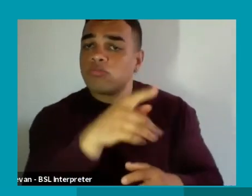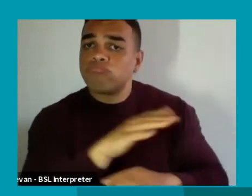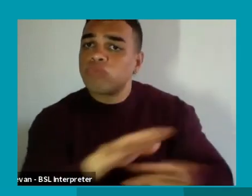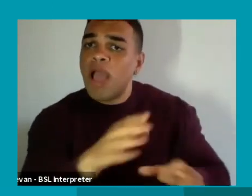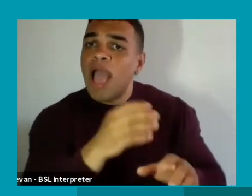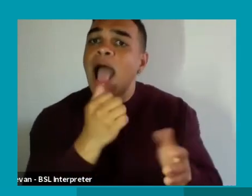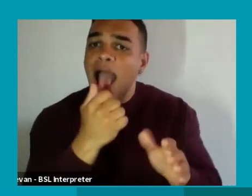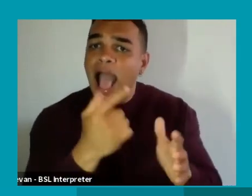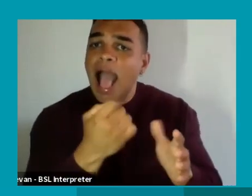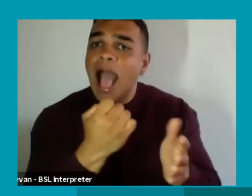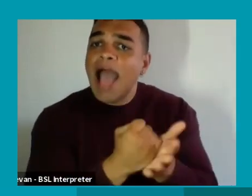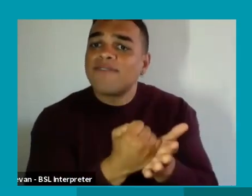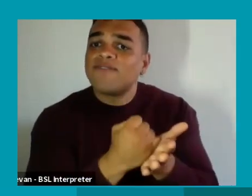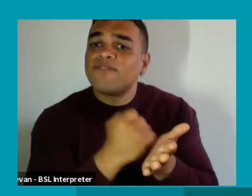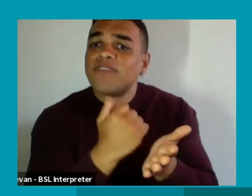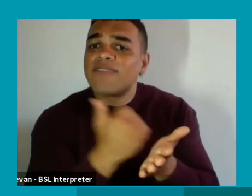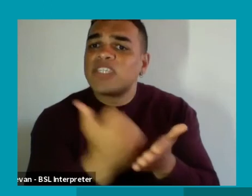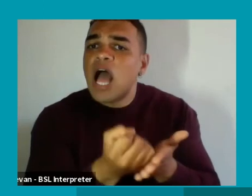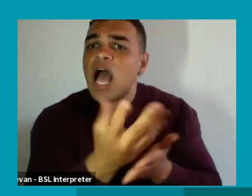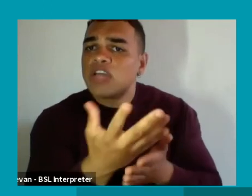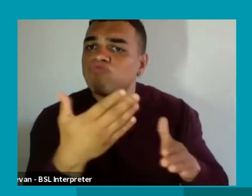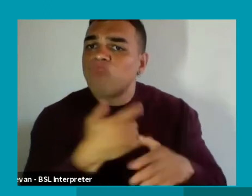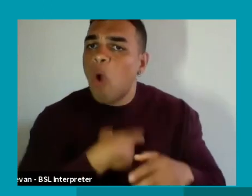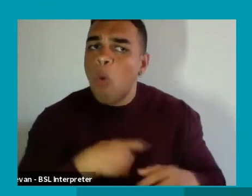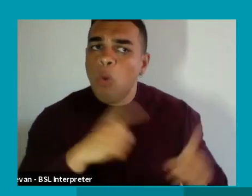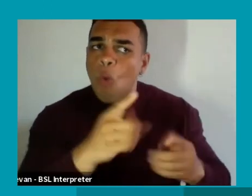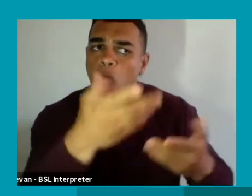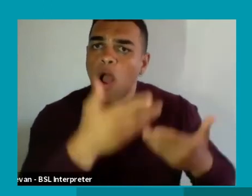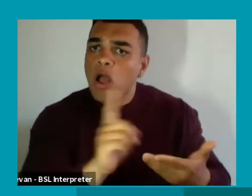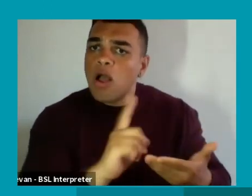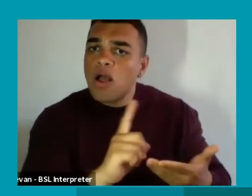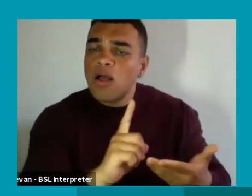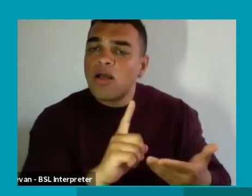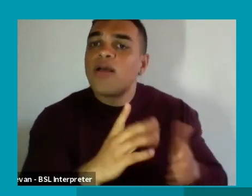It’s phrased slightly differently? An example is NHS Digital, which has recently advertised with Evenbreak,